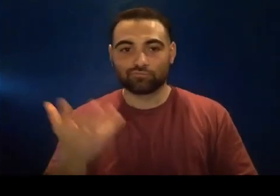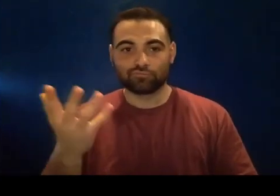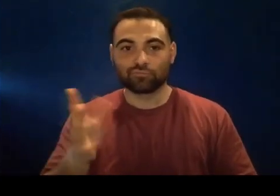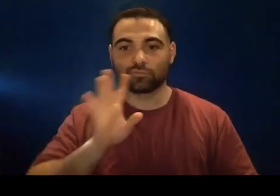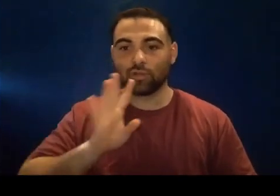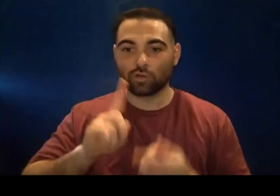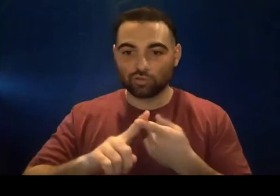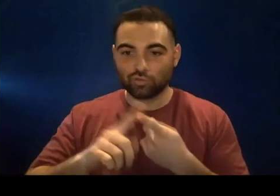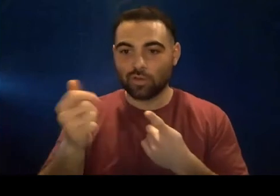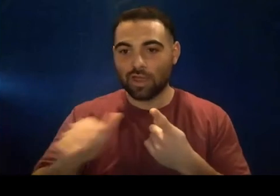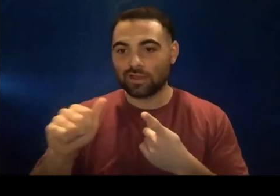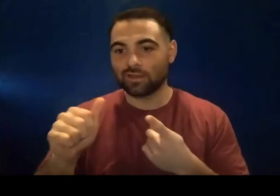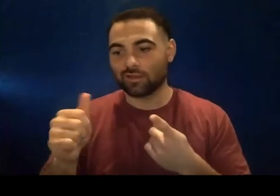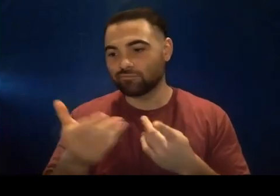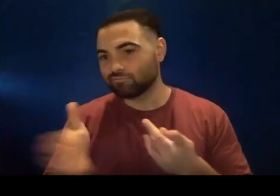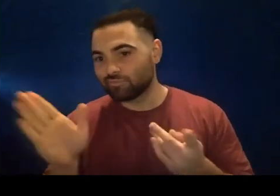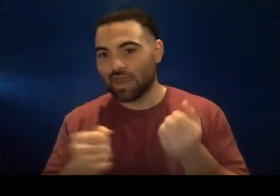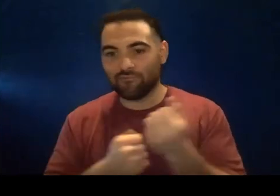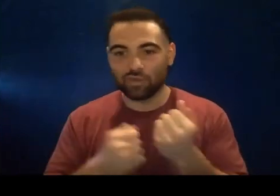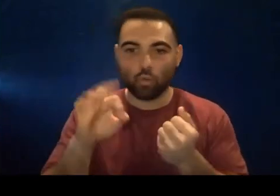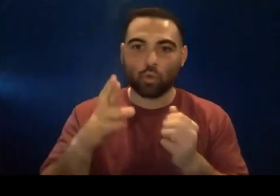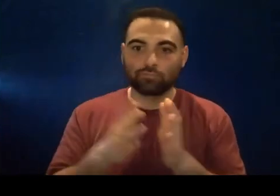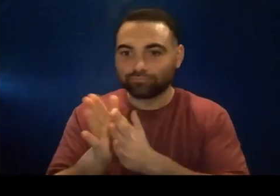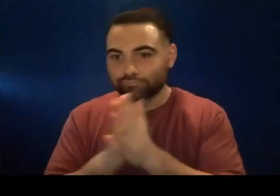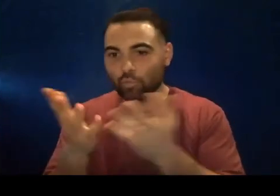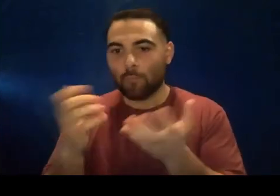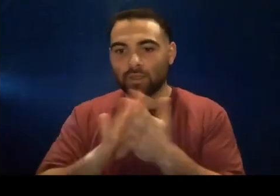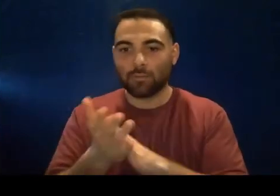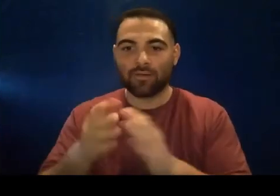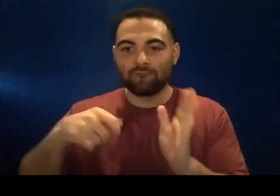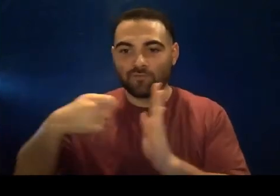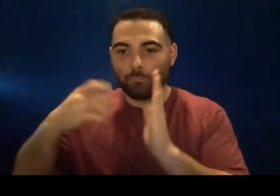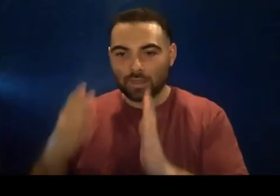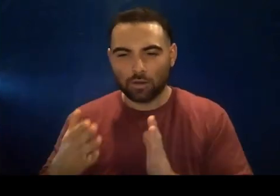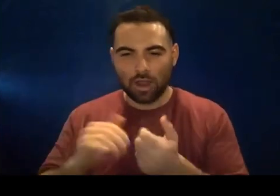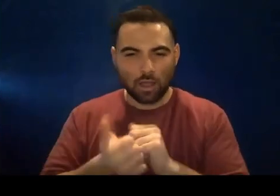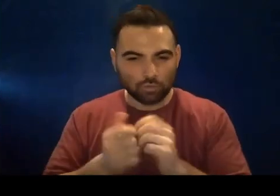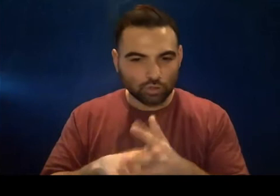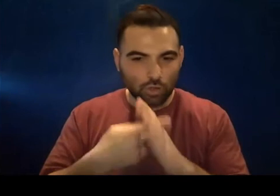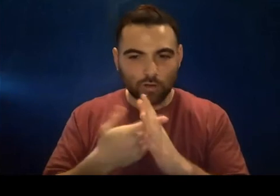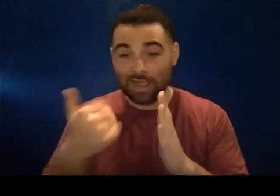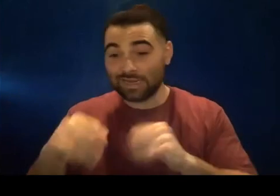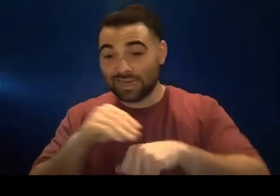or aspiring filmmakers out there who maybe want to start a project like this, do you have any advice for them?